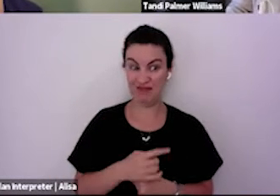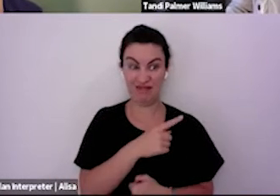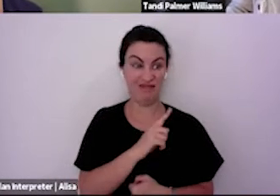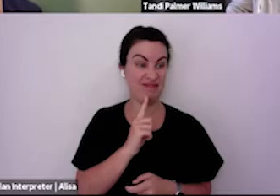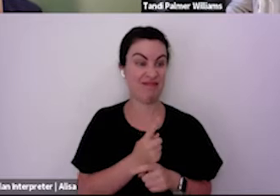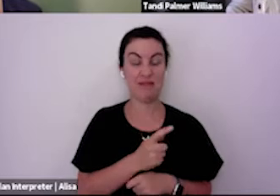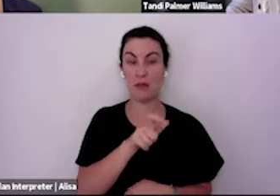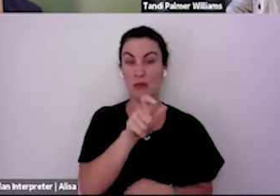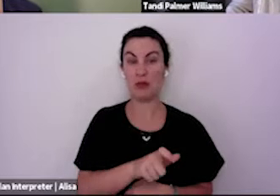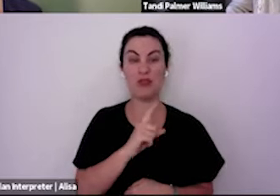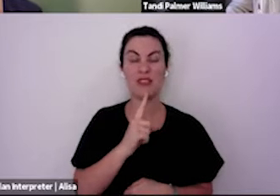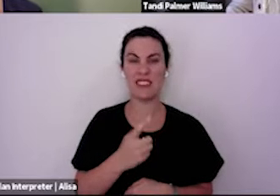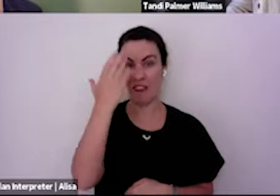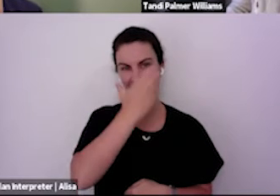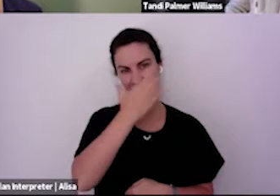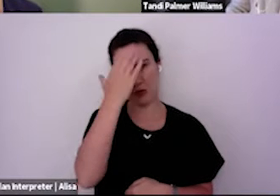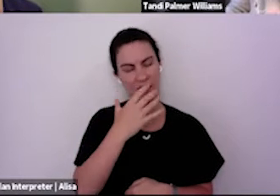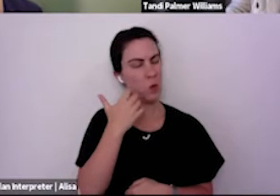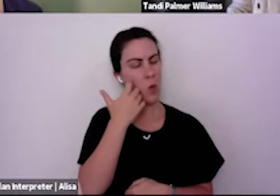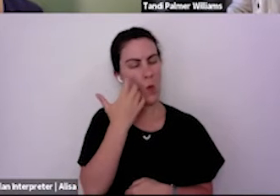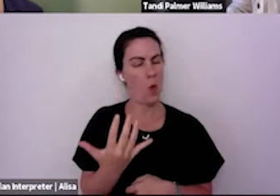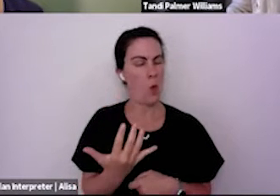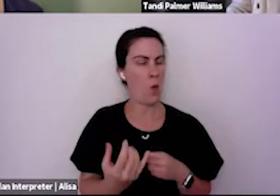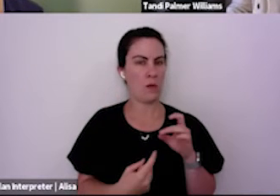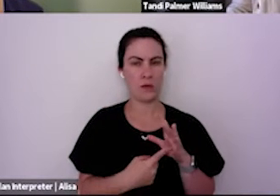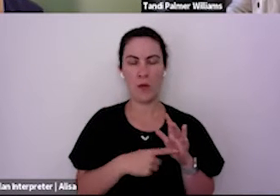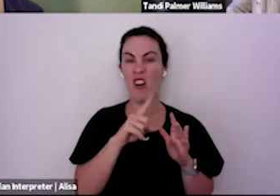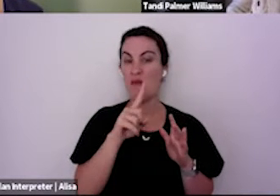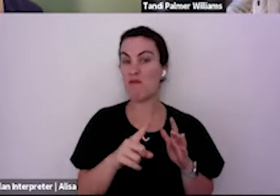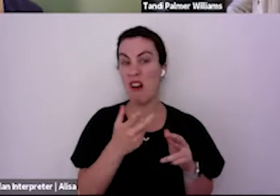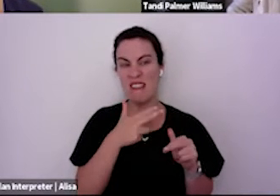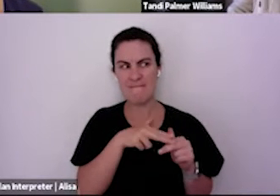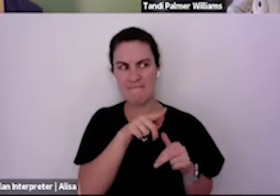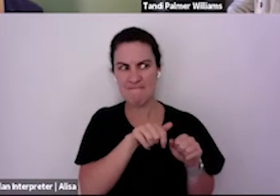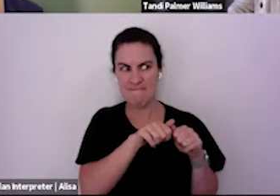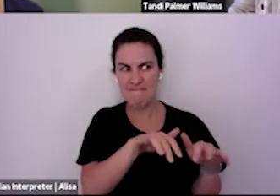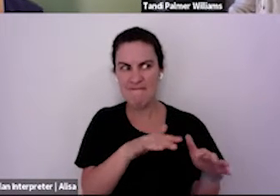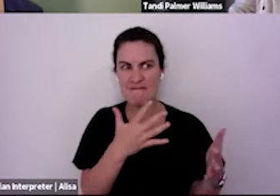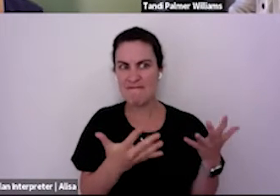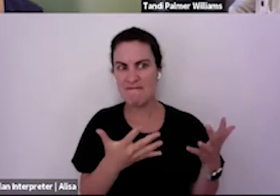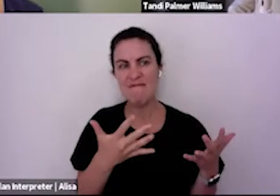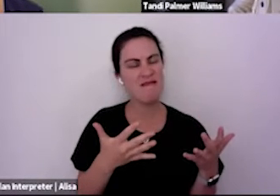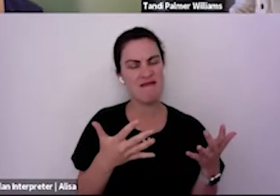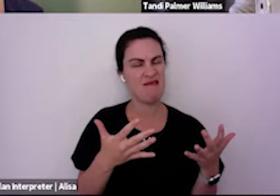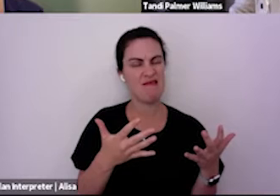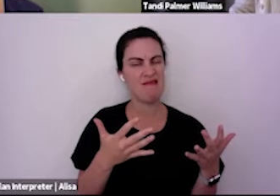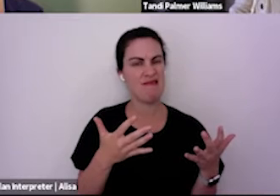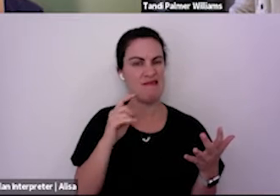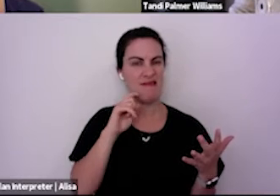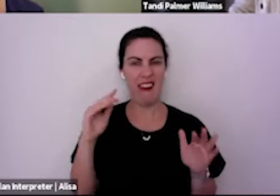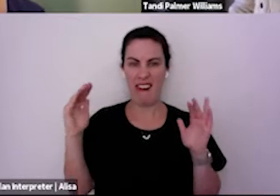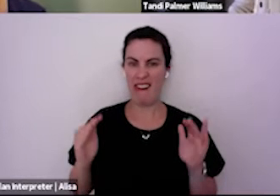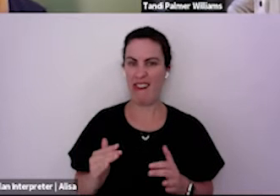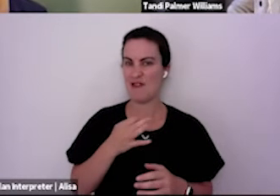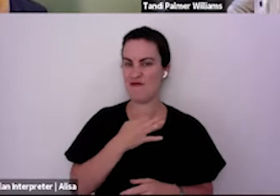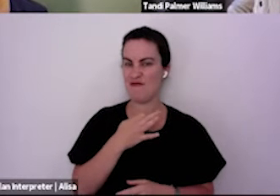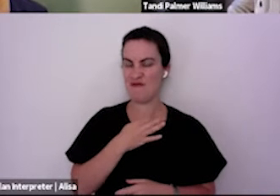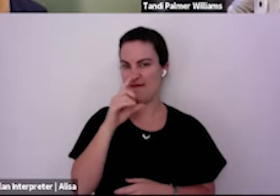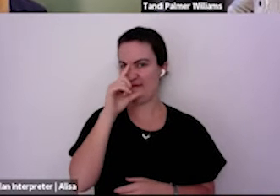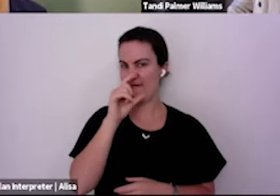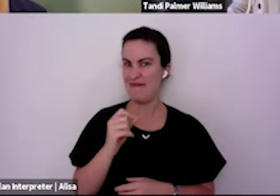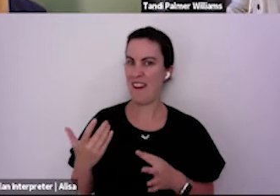however if instruction prevent McGlynn I prefer the option of live streaming.